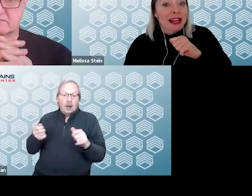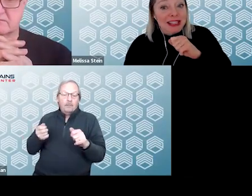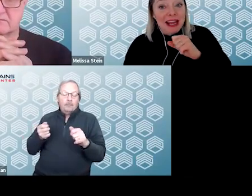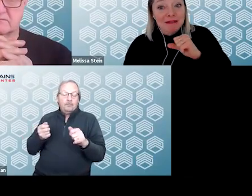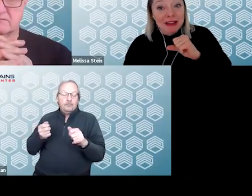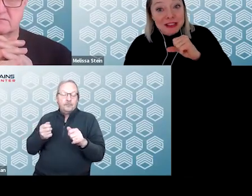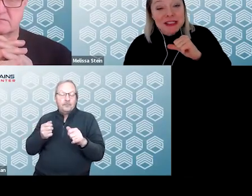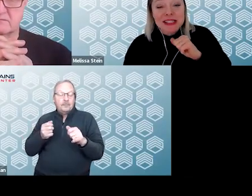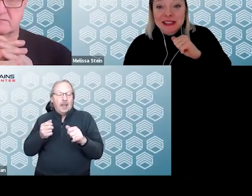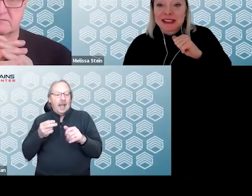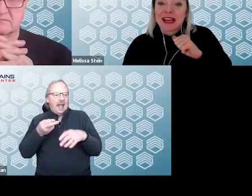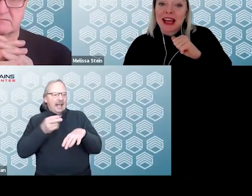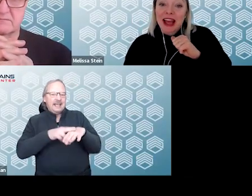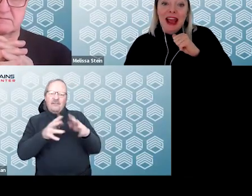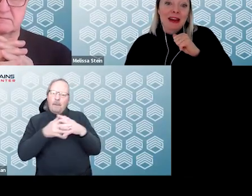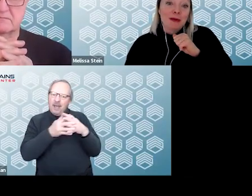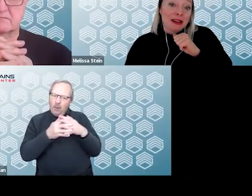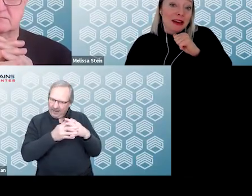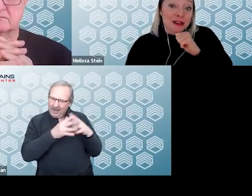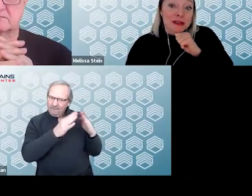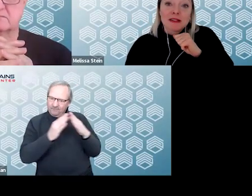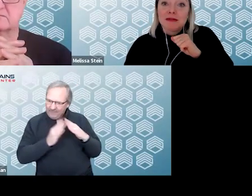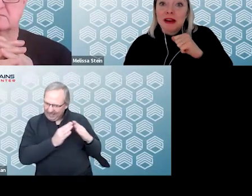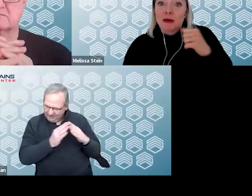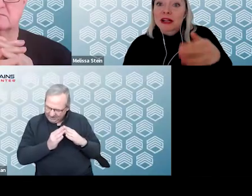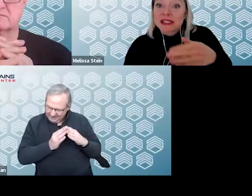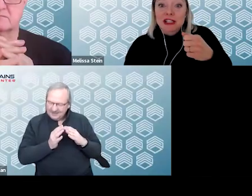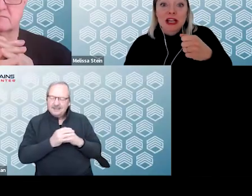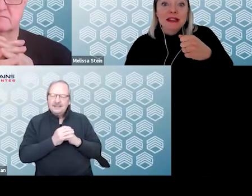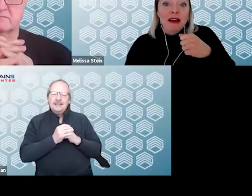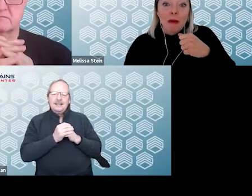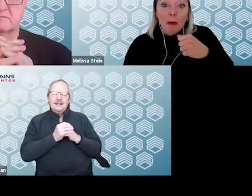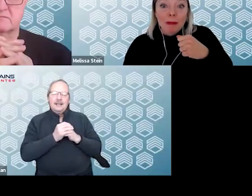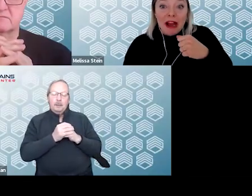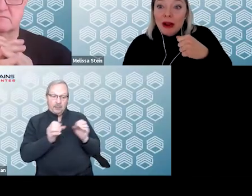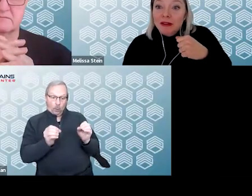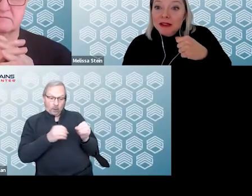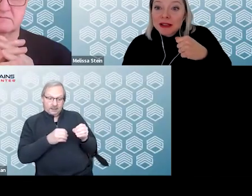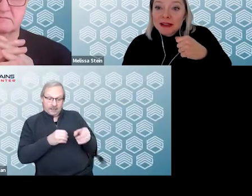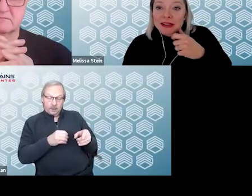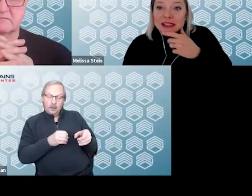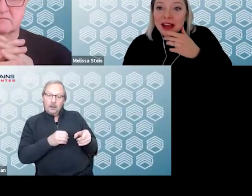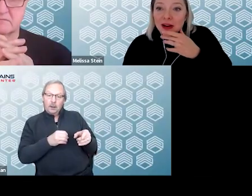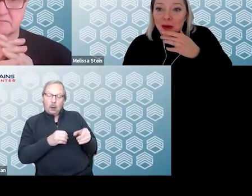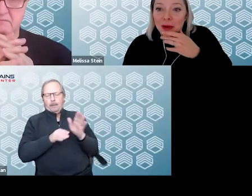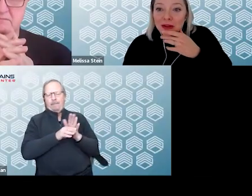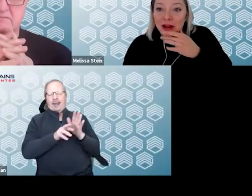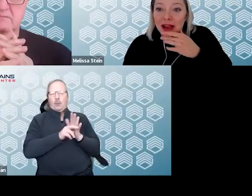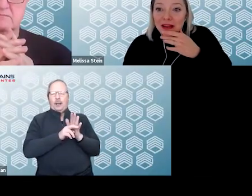or Alaska Native villages. And, in terms of organization or background, let's take a quick look.